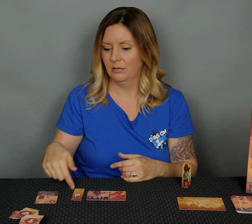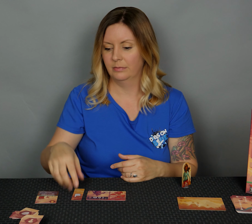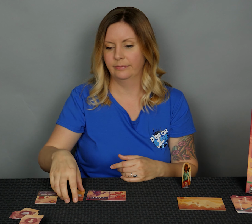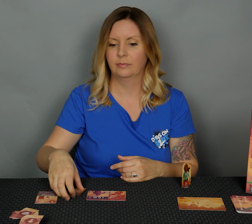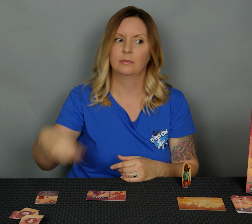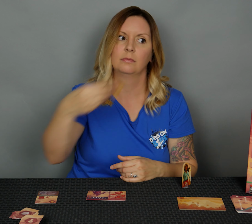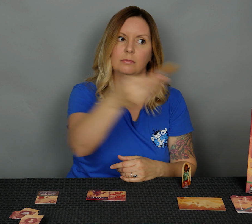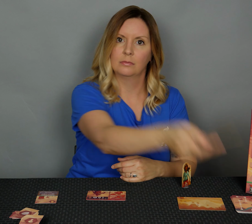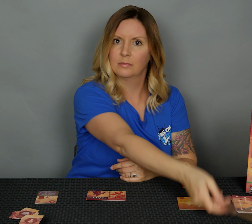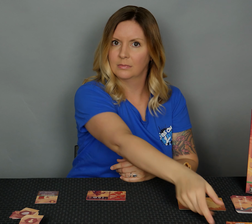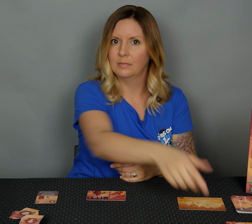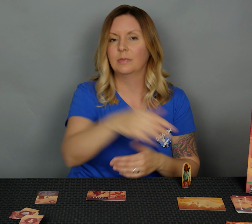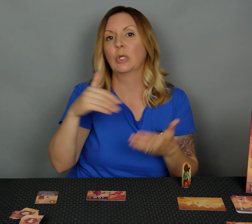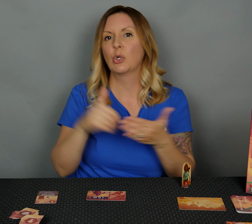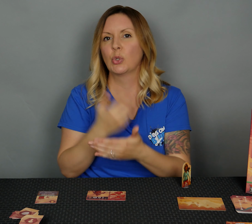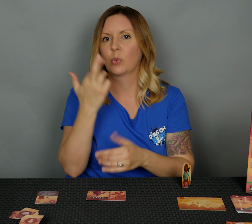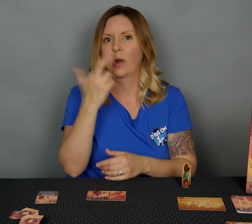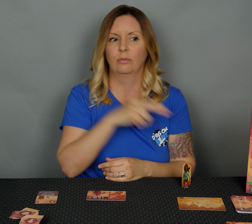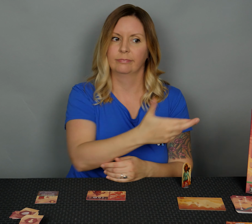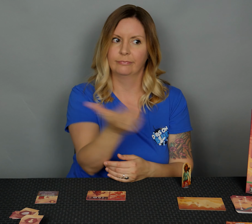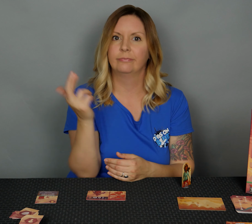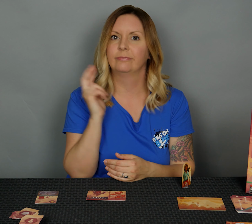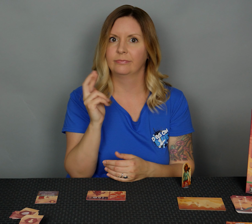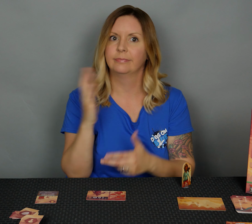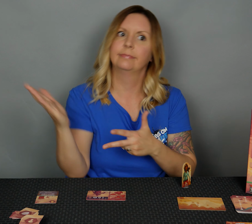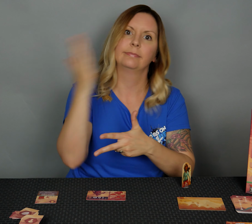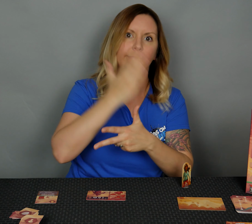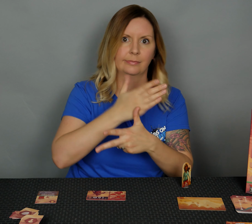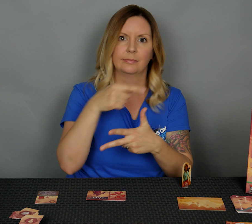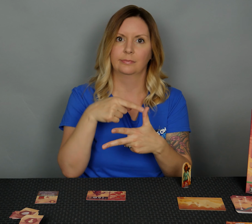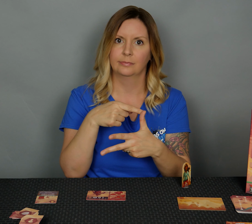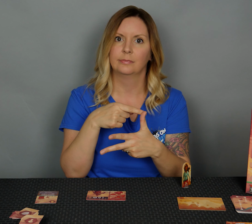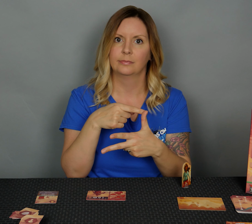player and a new round begins by returning to phase 1.